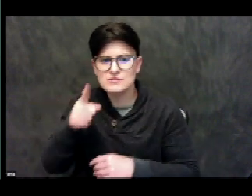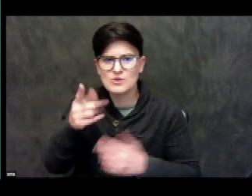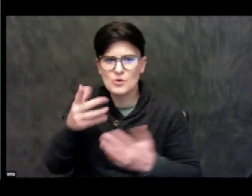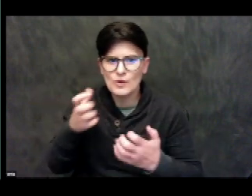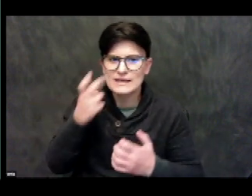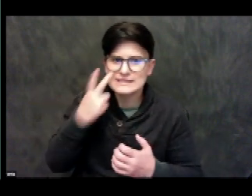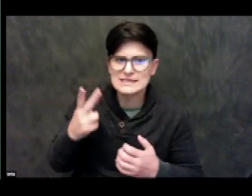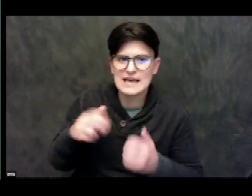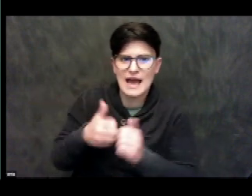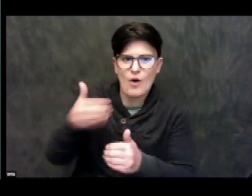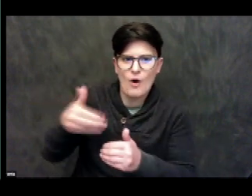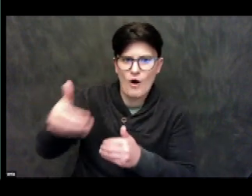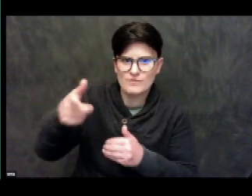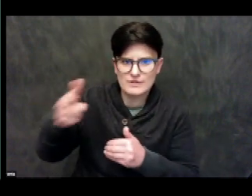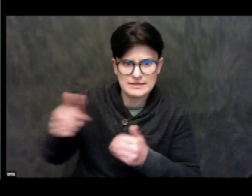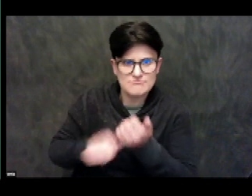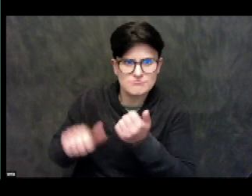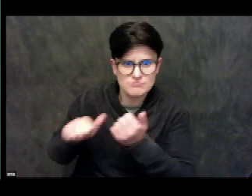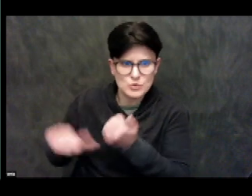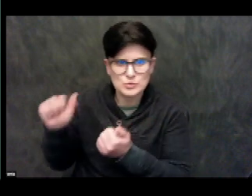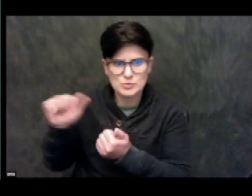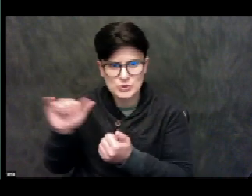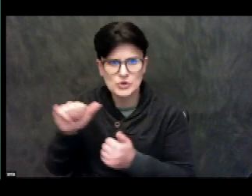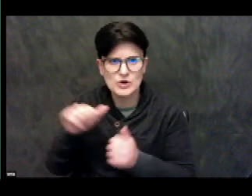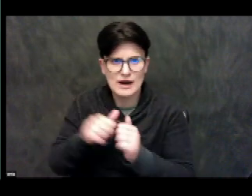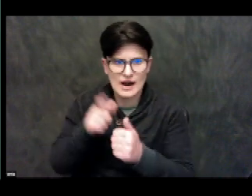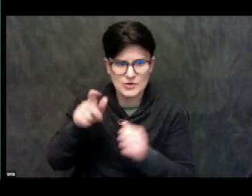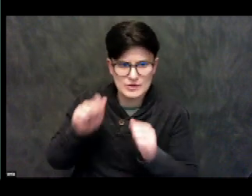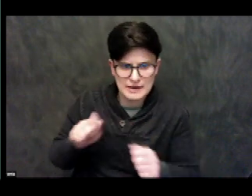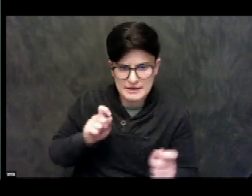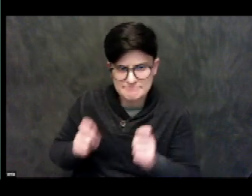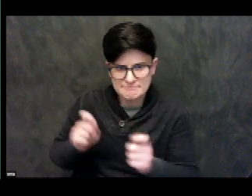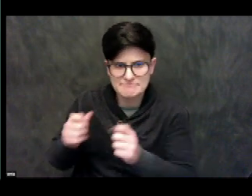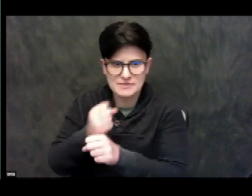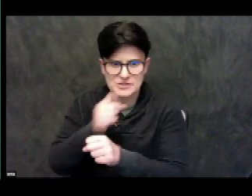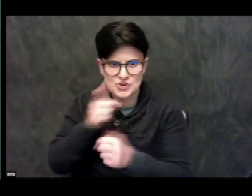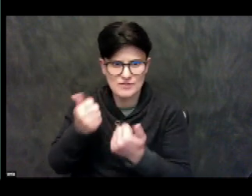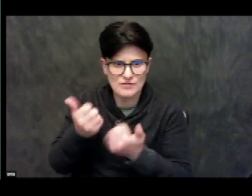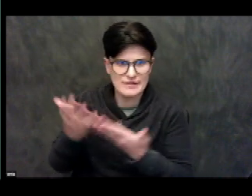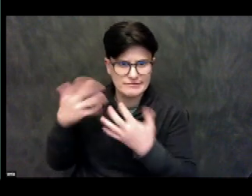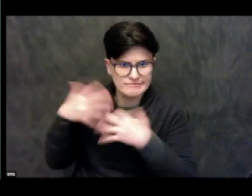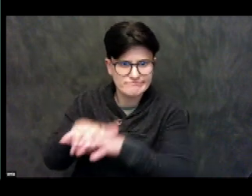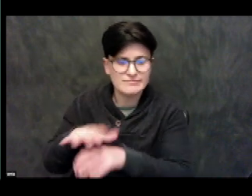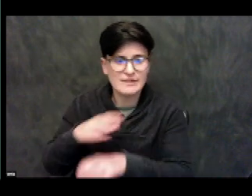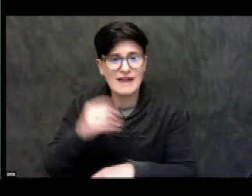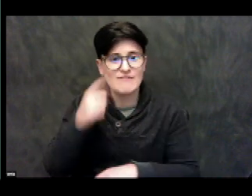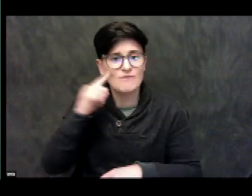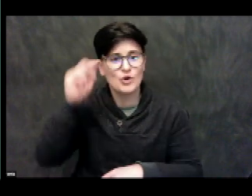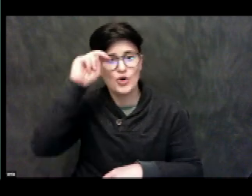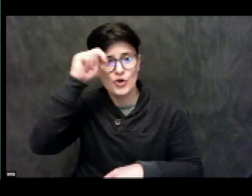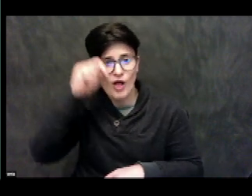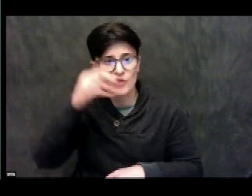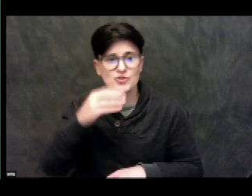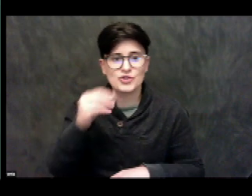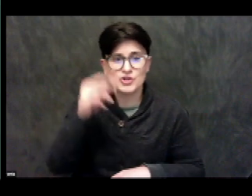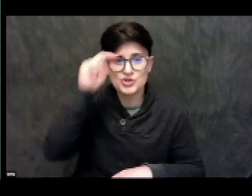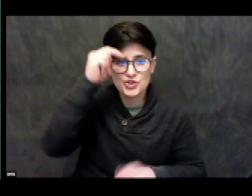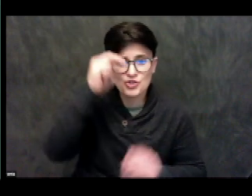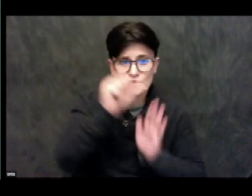Finally, for neurological or neurosurgical history, many patients may, like Lauren, have a history of spinal surgeries.